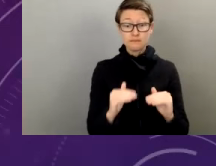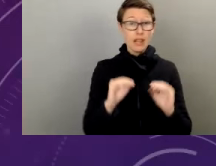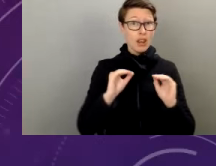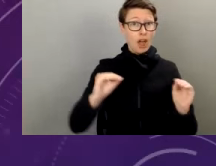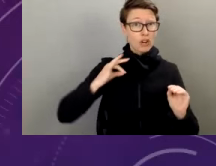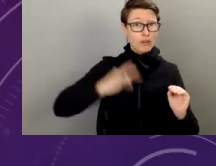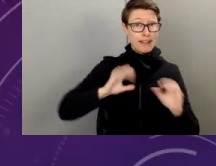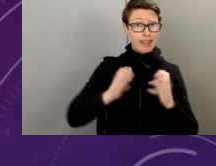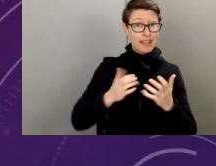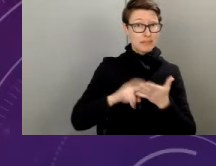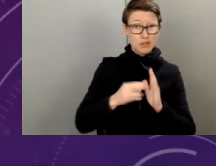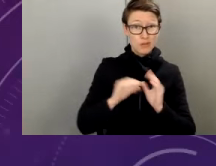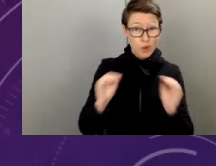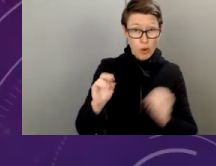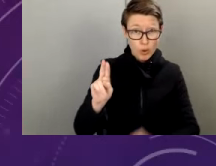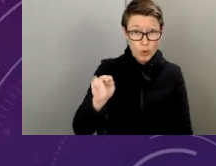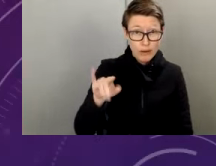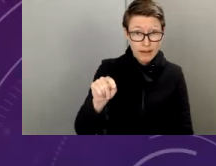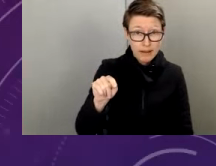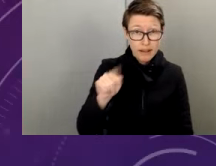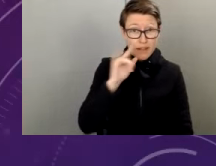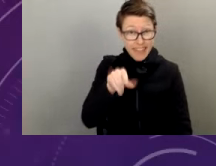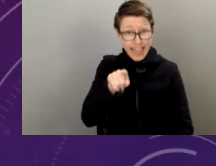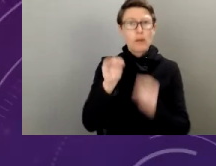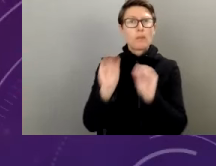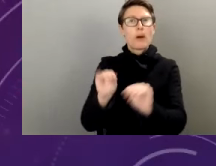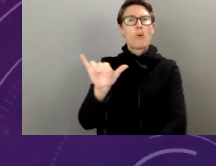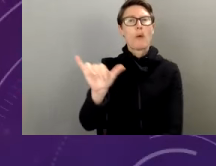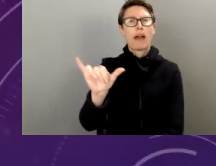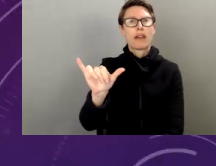Those you would enter a Y for the completed class or an end